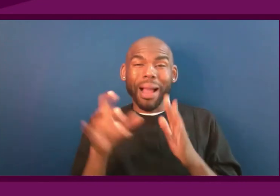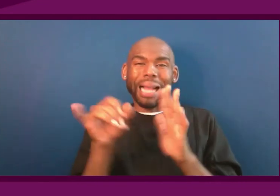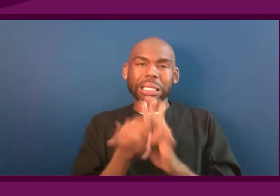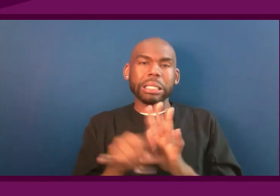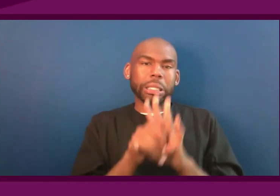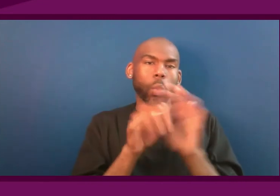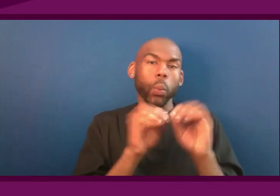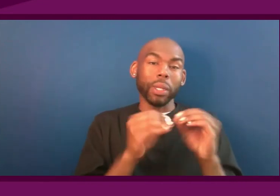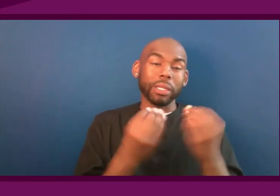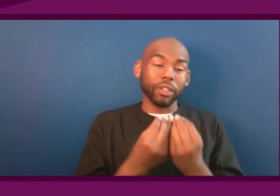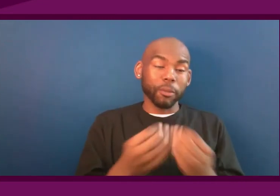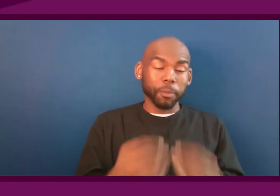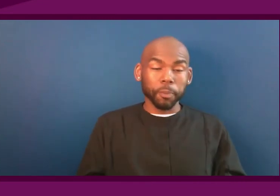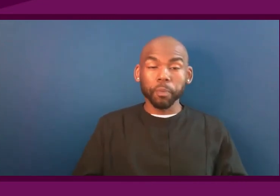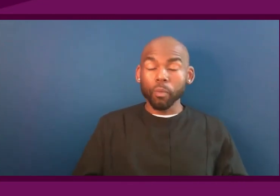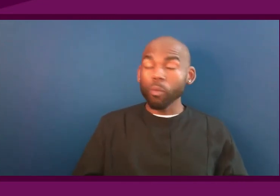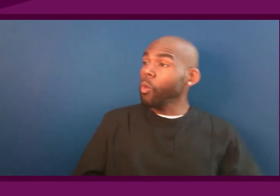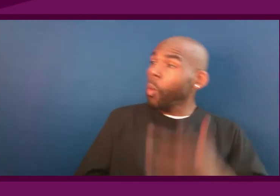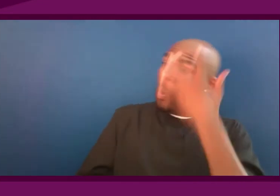Debra Ruh: Well, I think a lot of the reason is